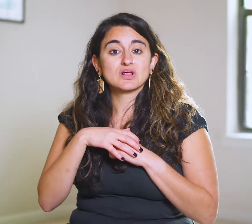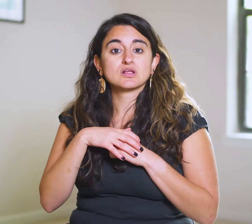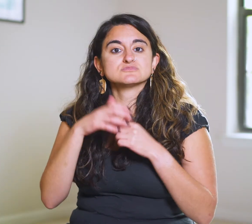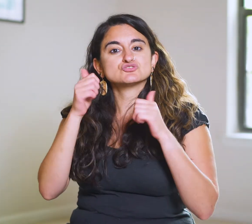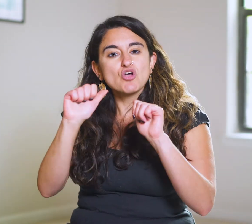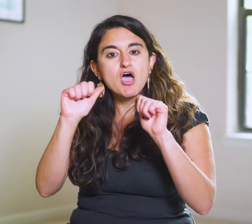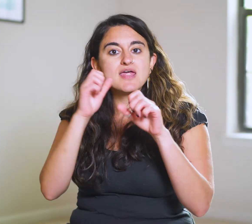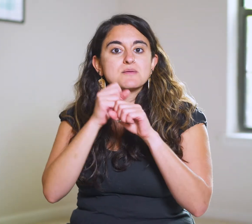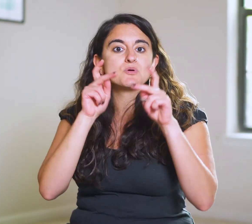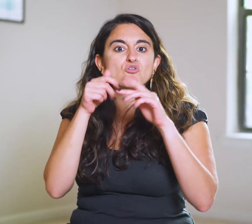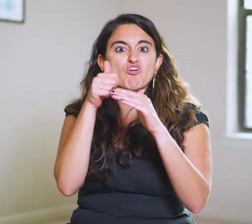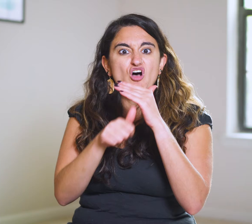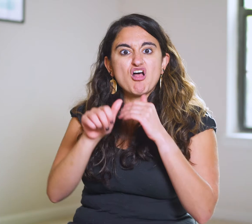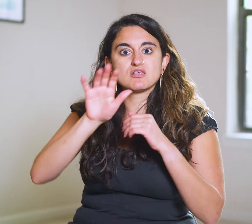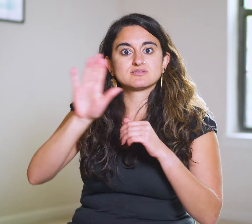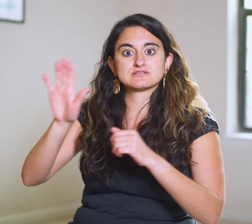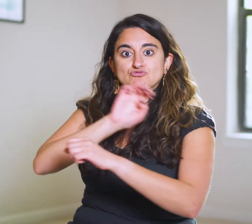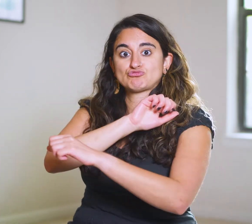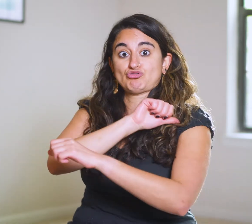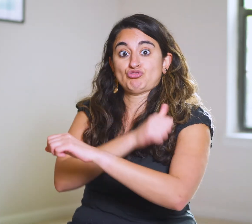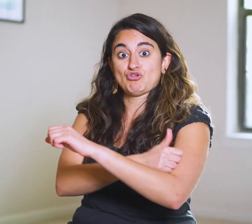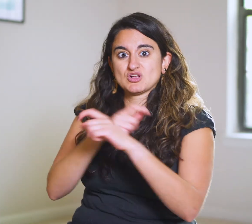they’re trying to get the people under his authority